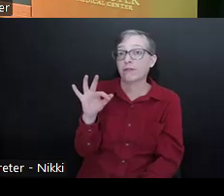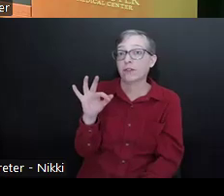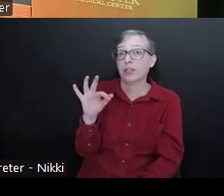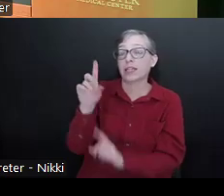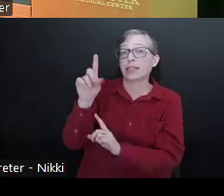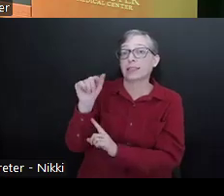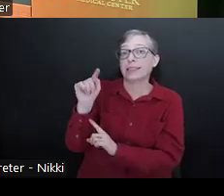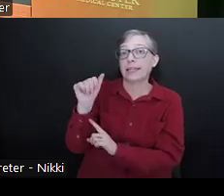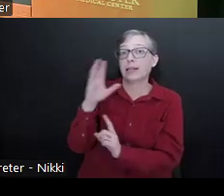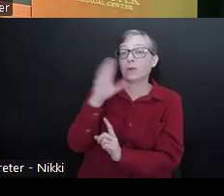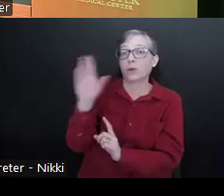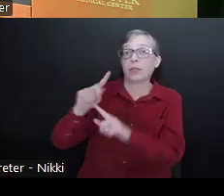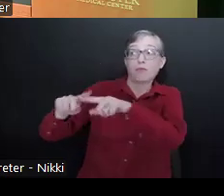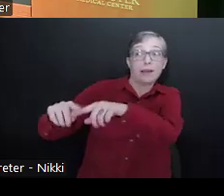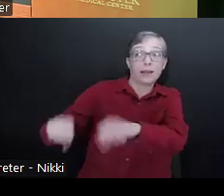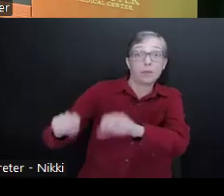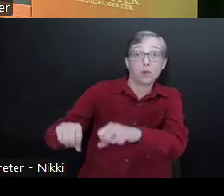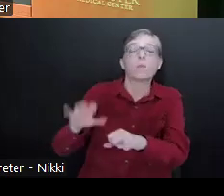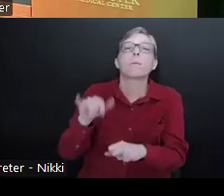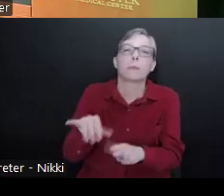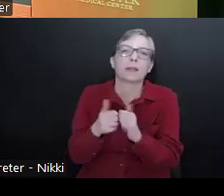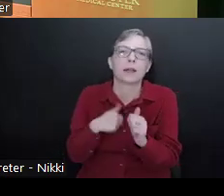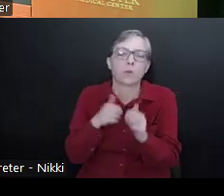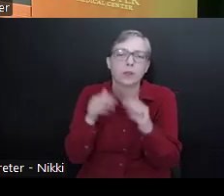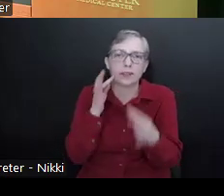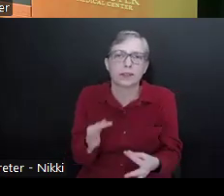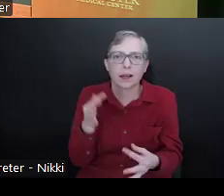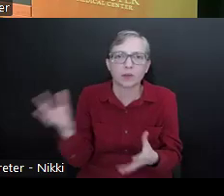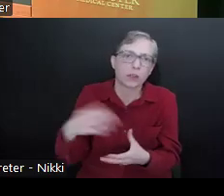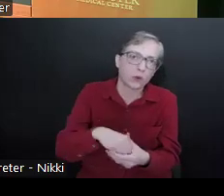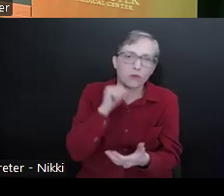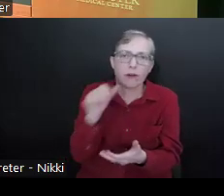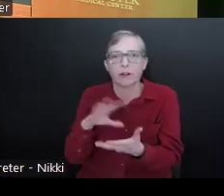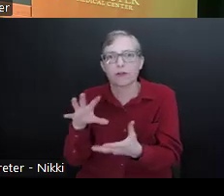that's that's kind of the rationale for how that ends up happening um and then the active substance